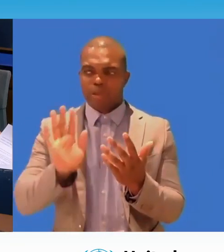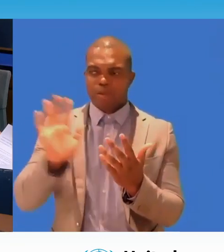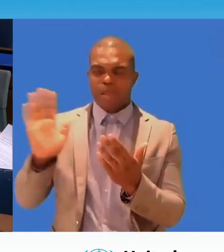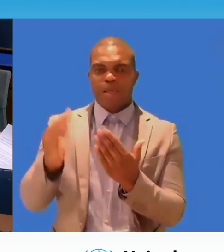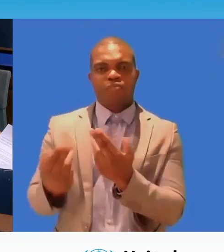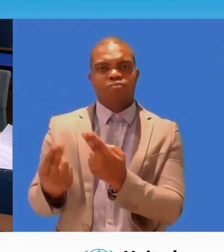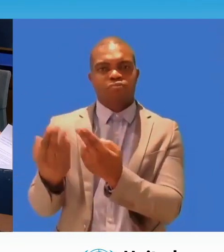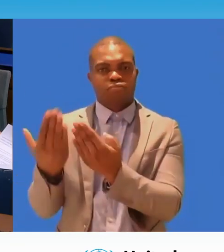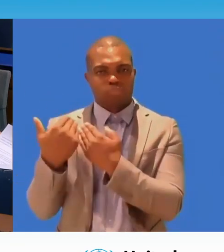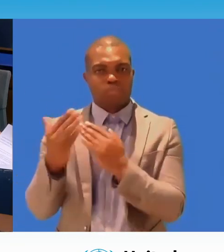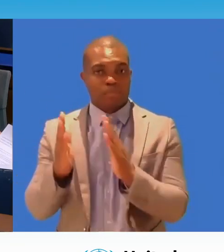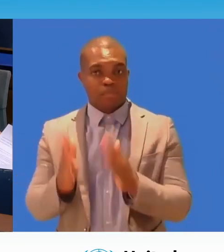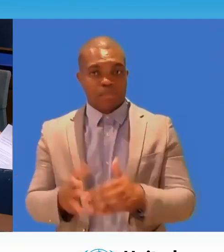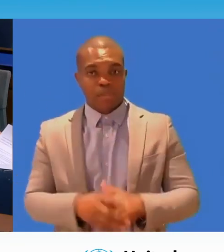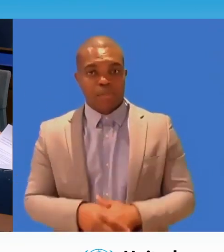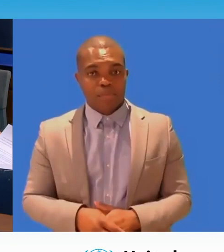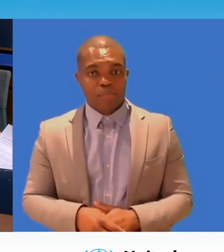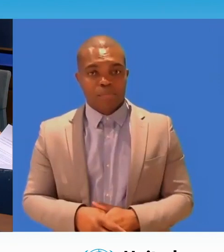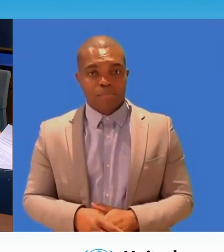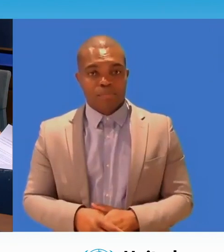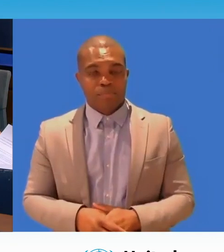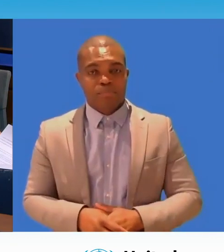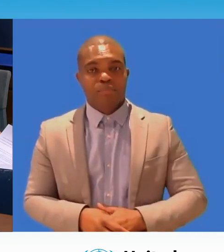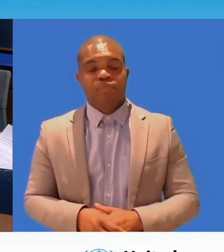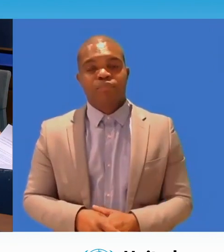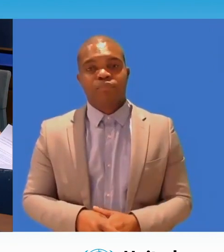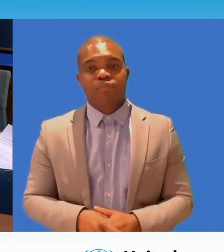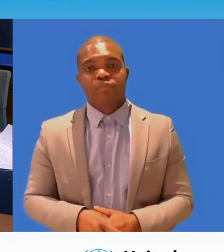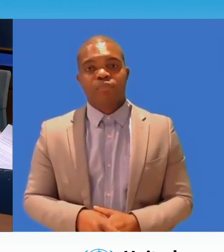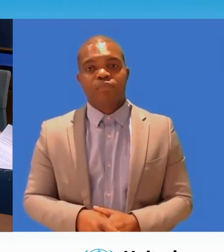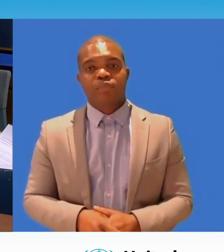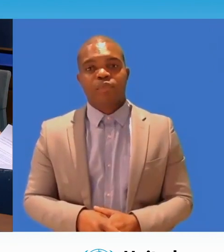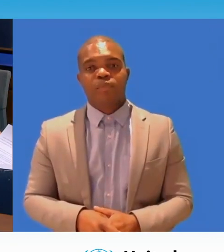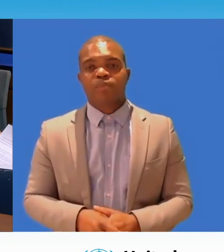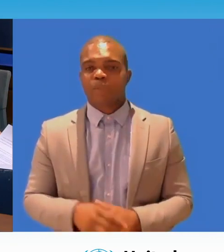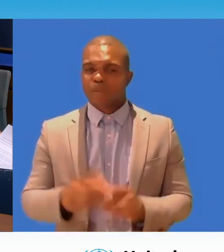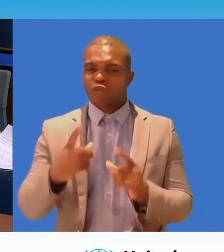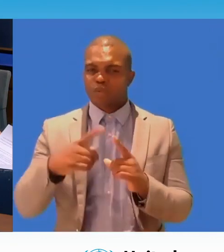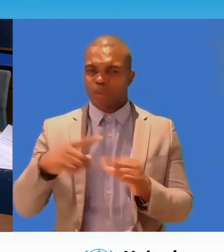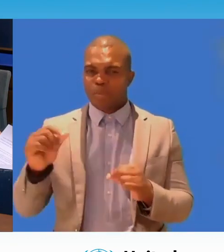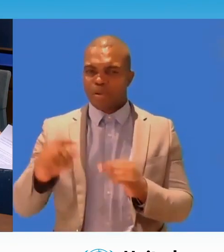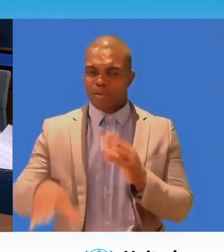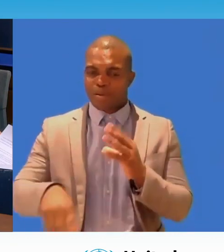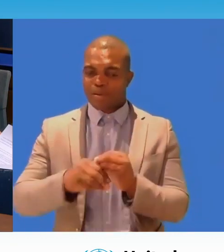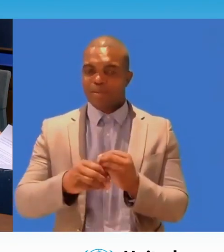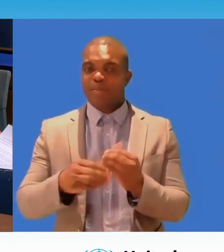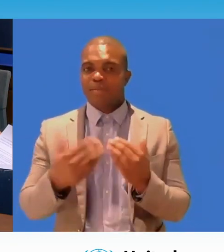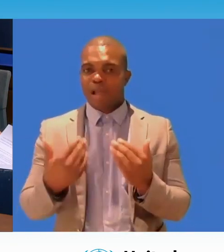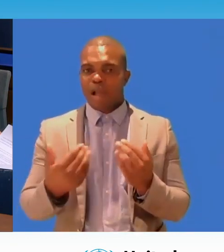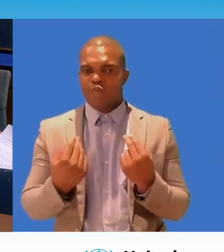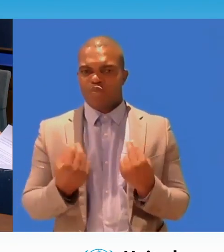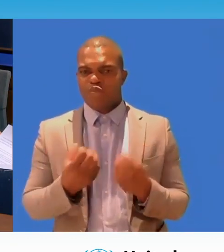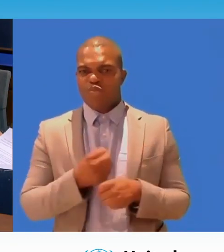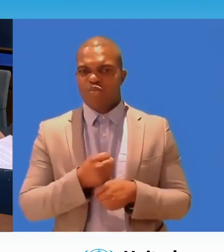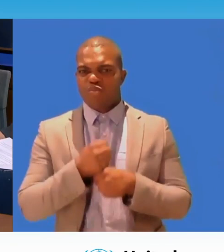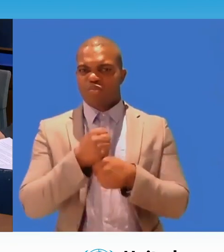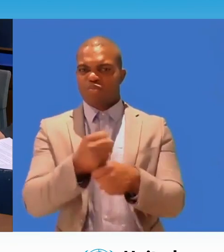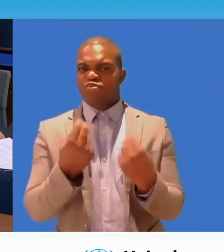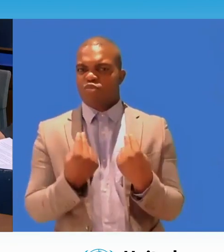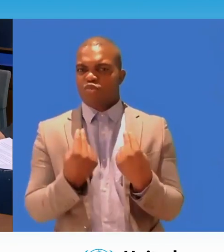Tong a lawyer with over 25 years of practical experience as a candidate for the crpd I would